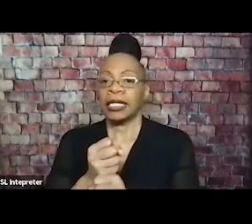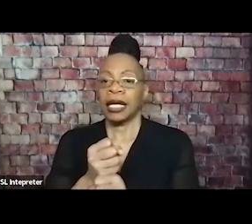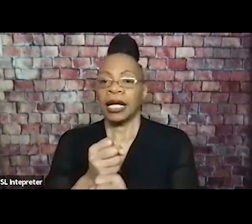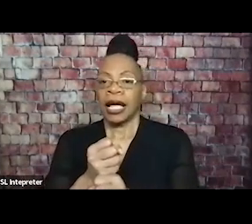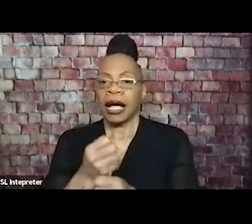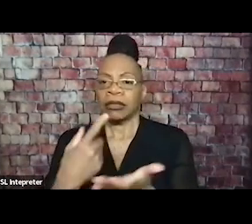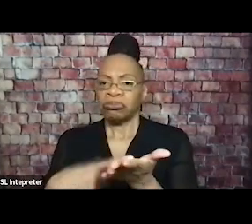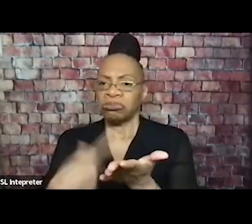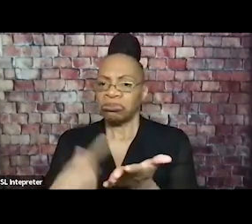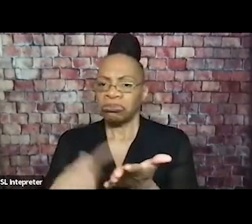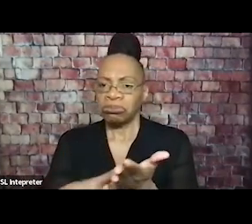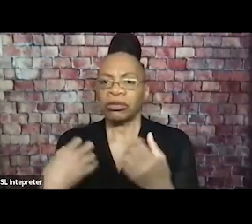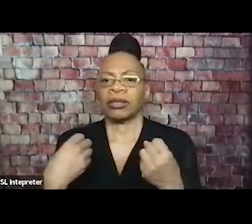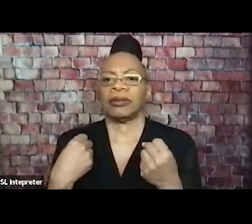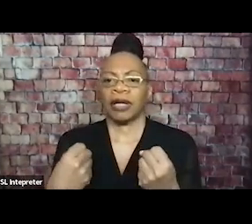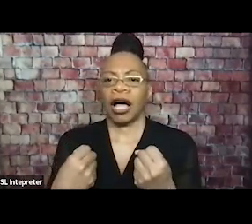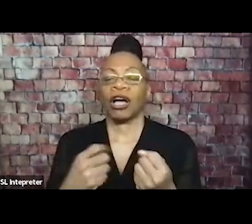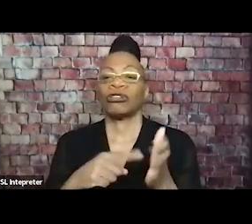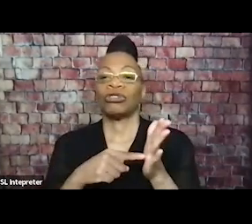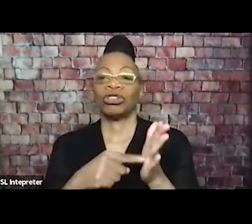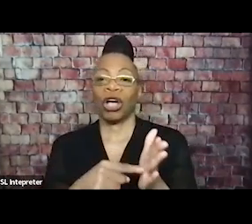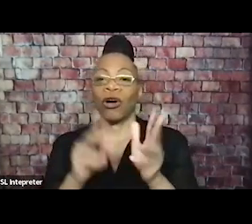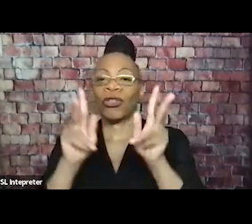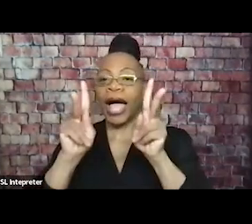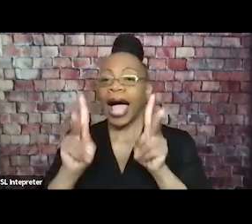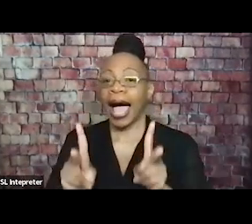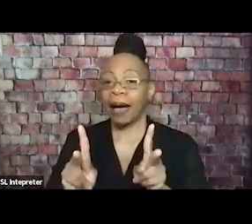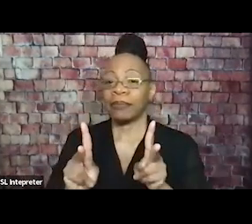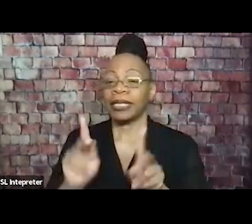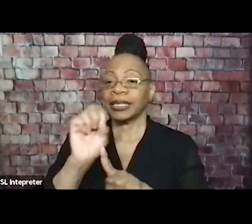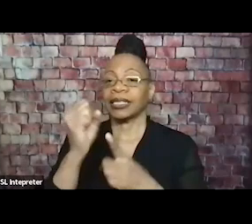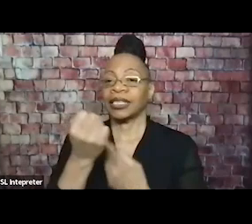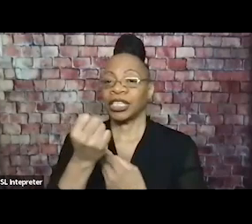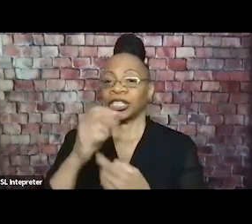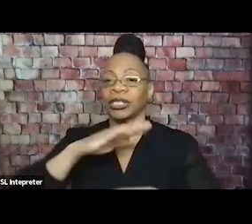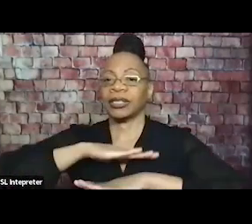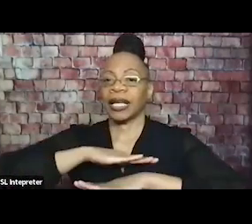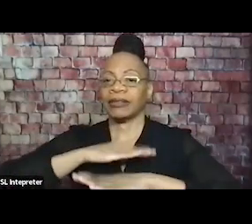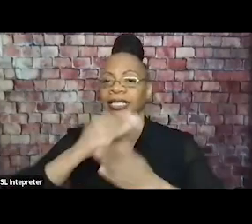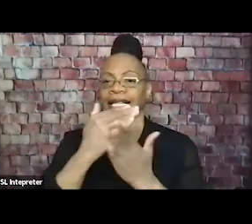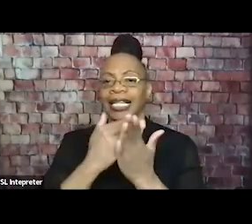to show that the applicant's conditions meet the listing criteria. And the C in that is to cite